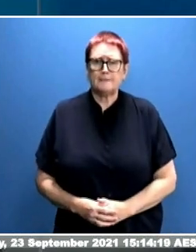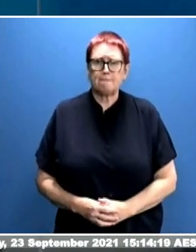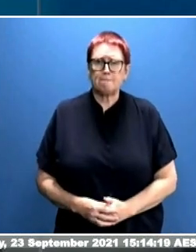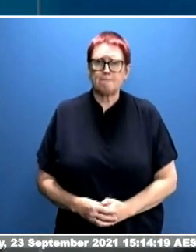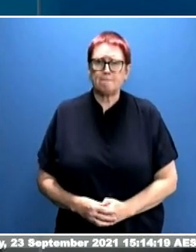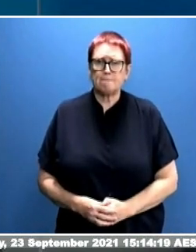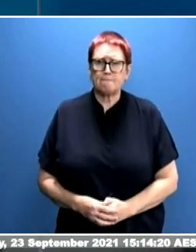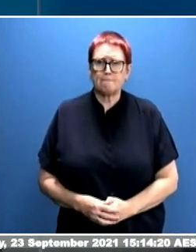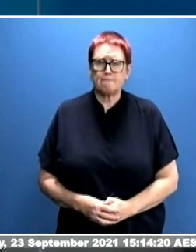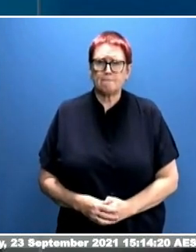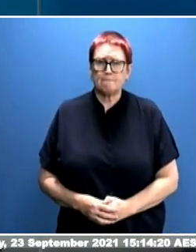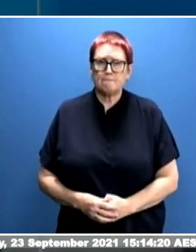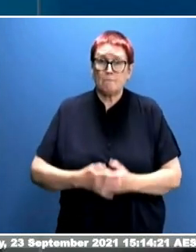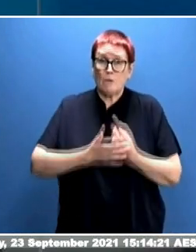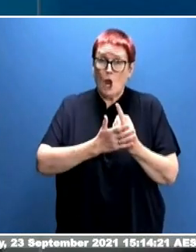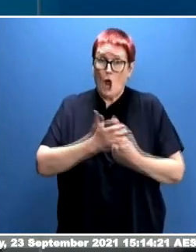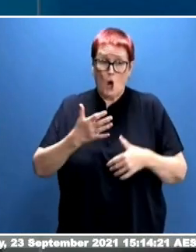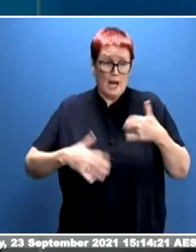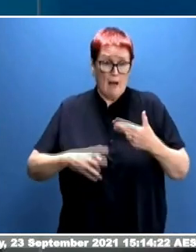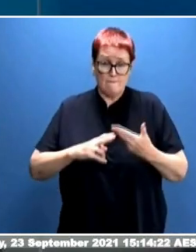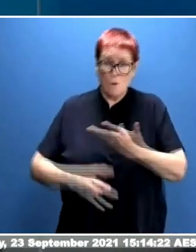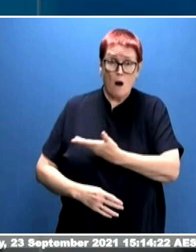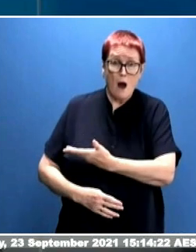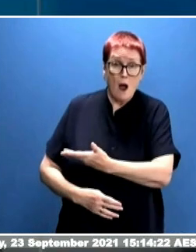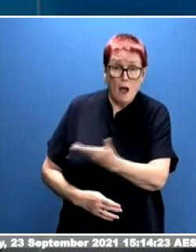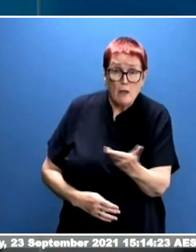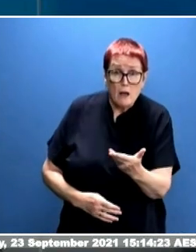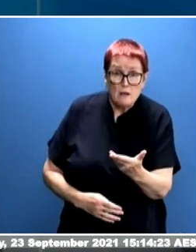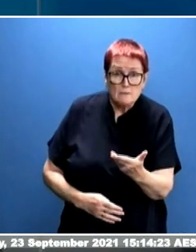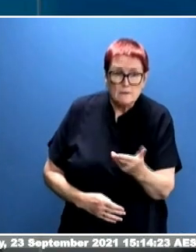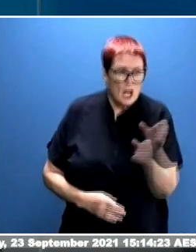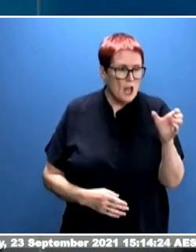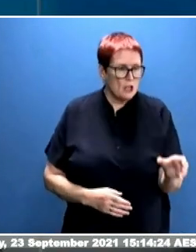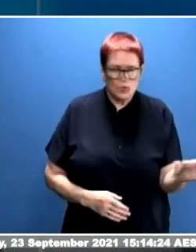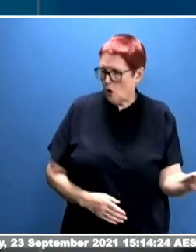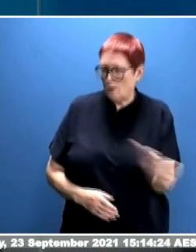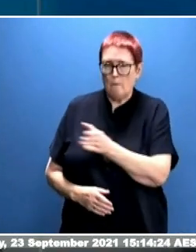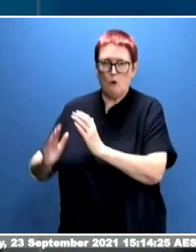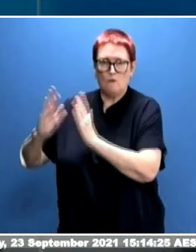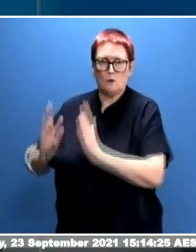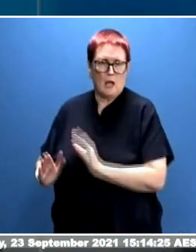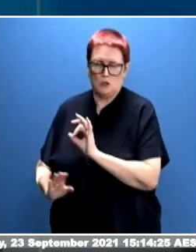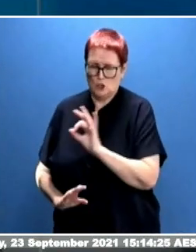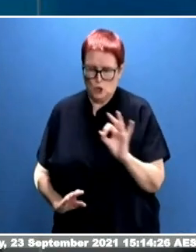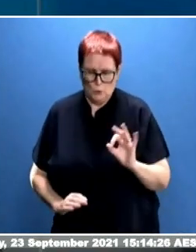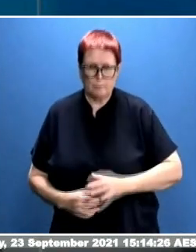If there was only harm to others, they would not be eligible. Okay.